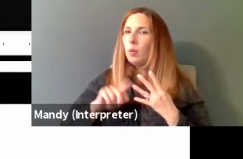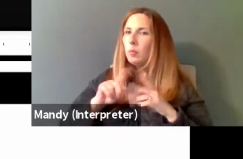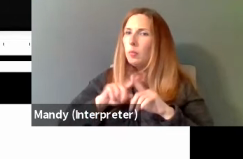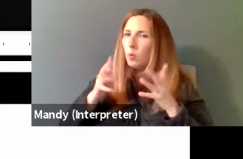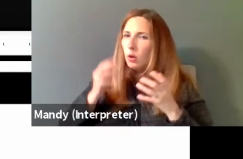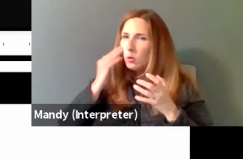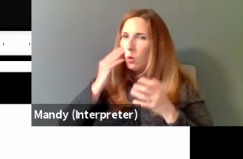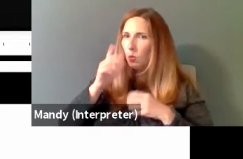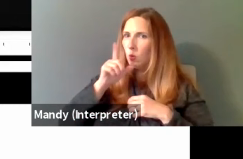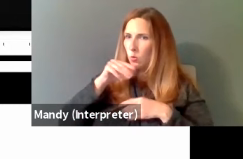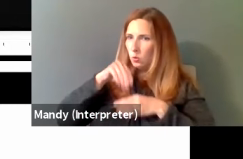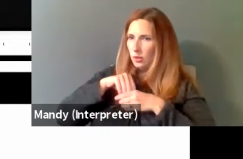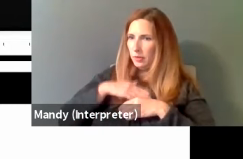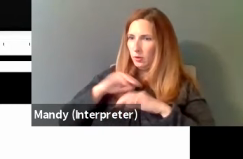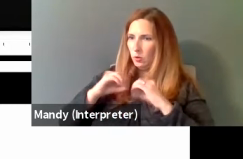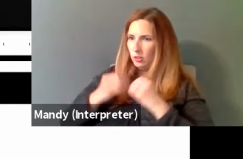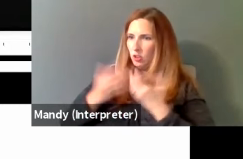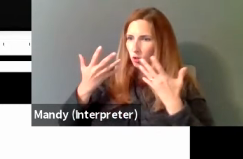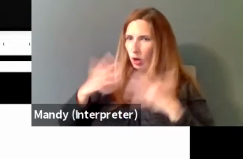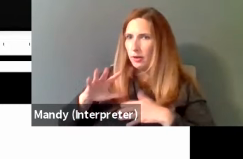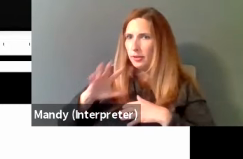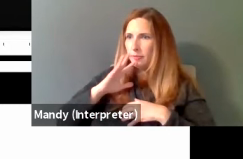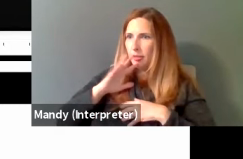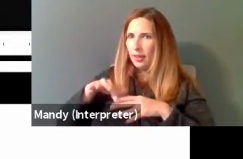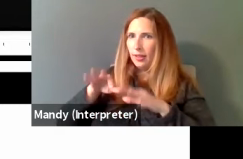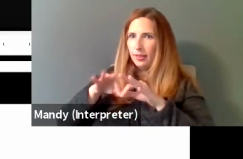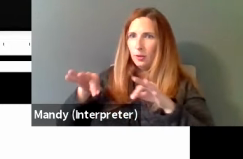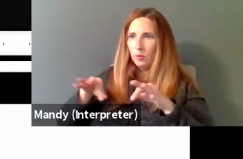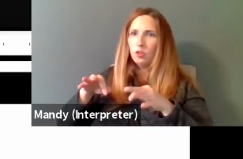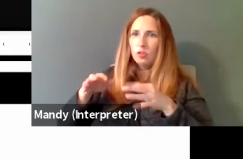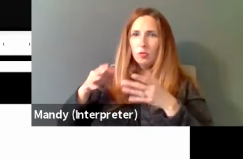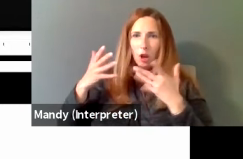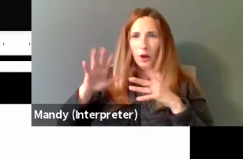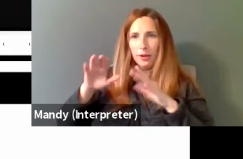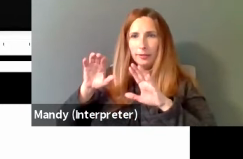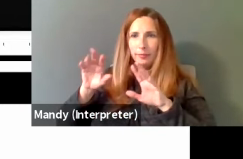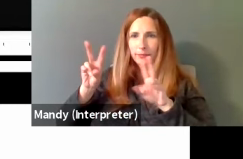That you might use are, who are already acting as interpreters or translators for you.